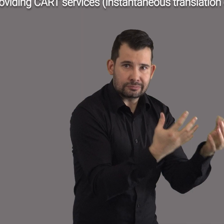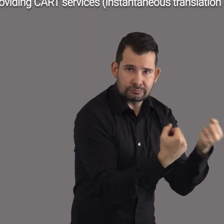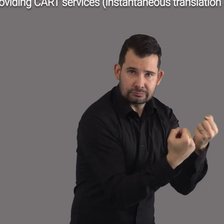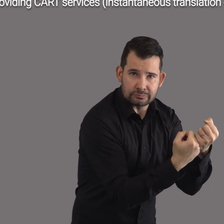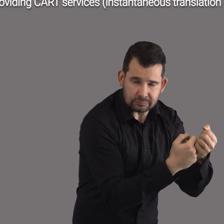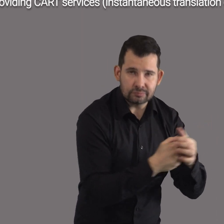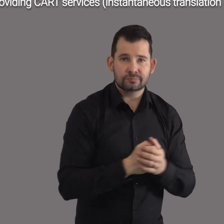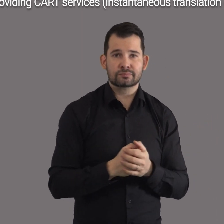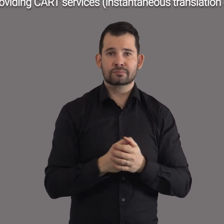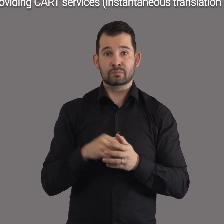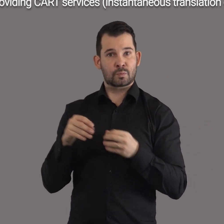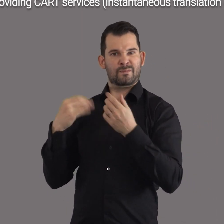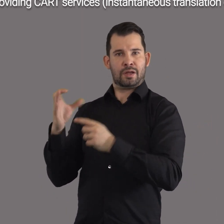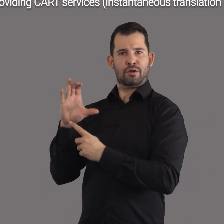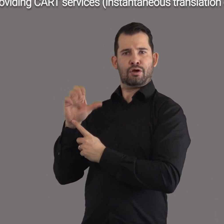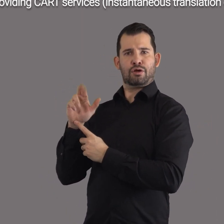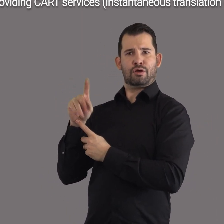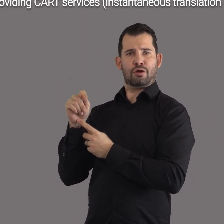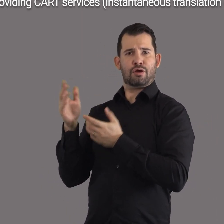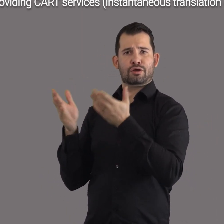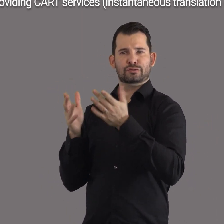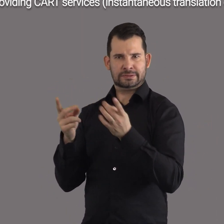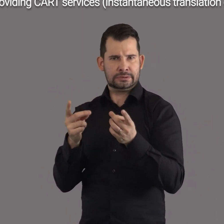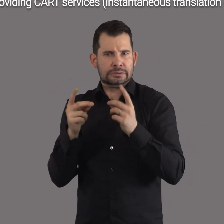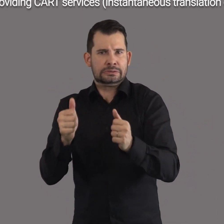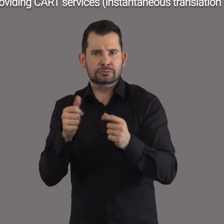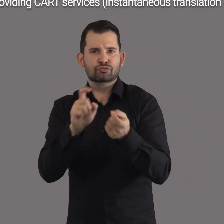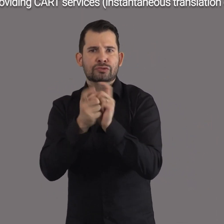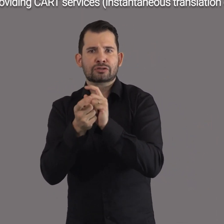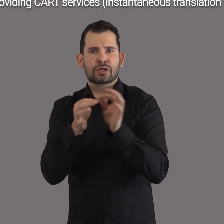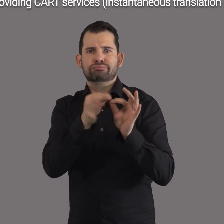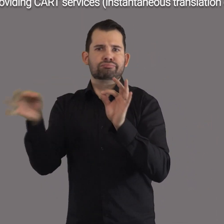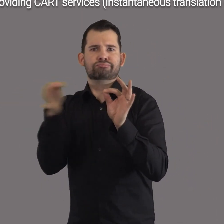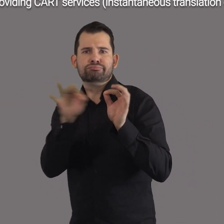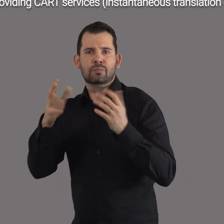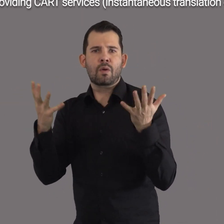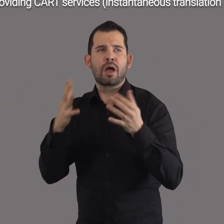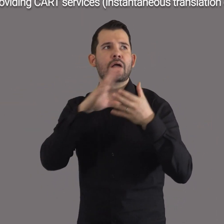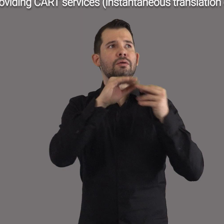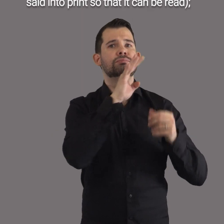where needed; providing CART services (instantaneous translation of what is being